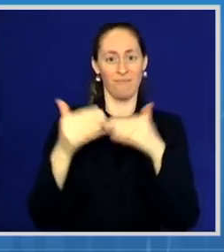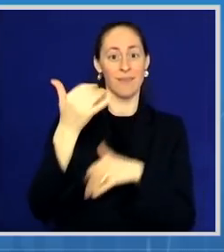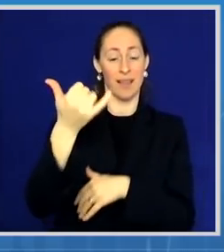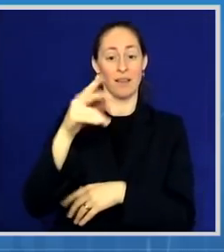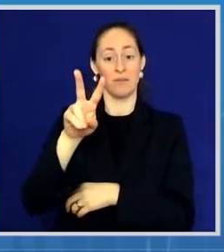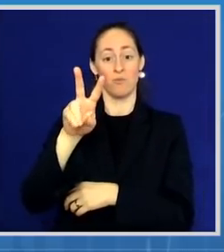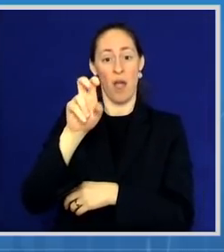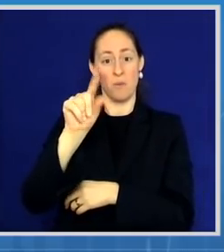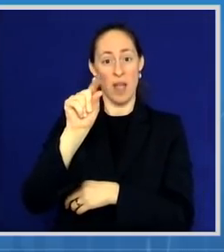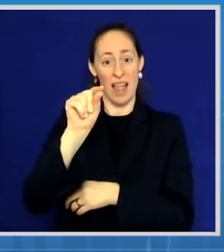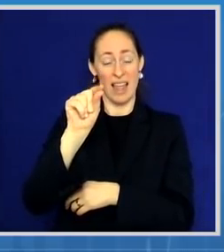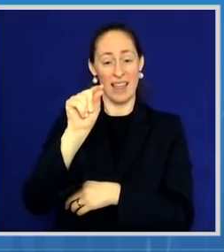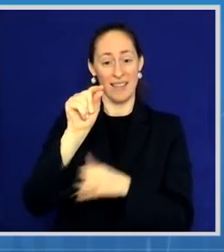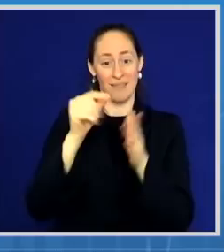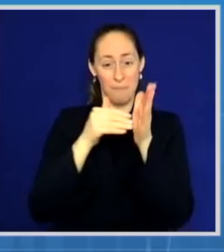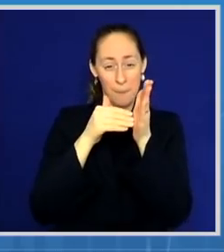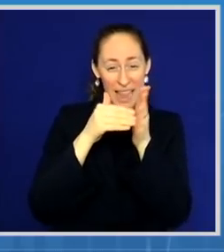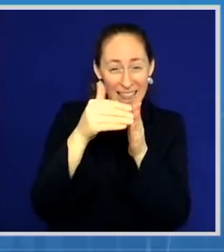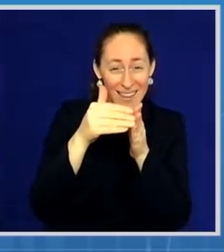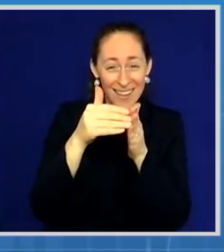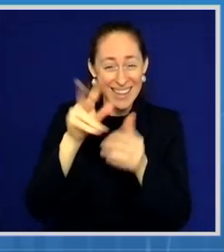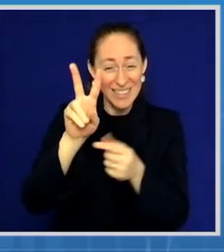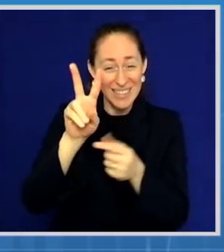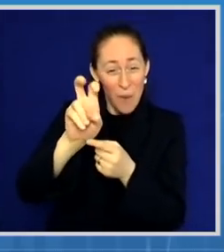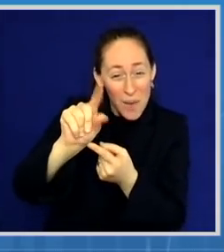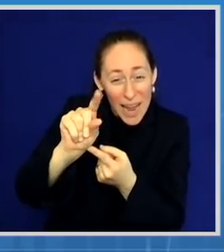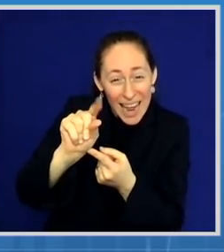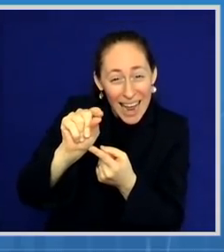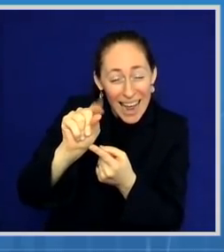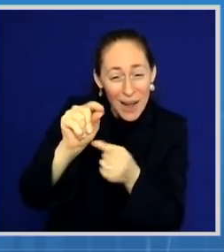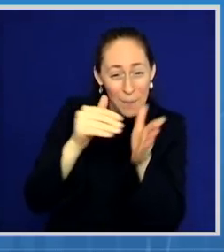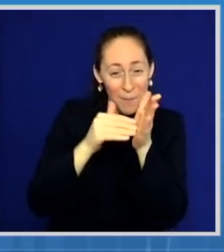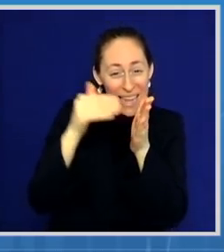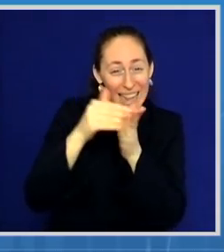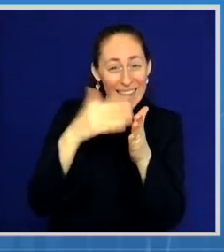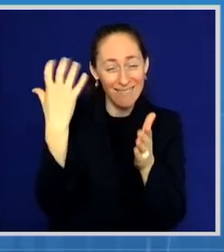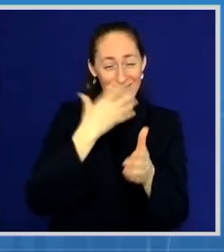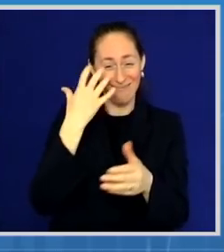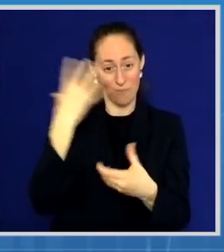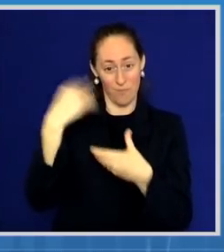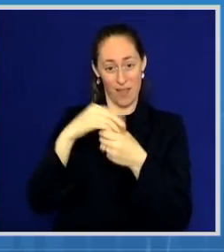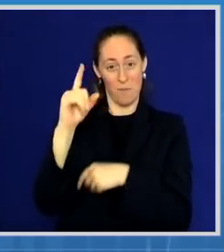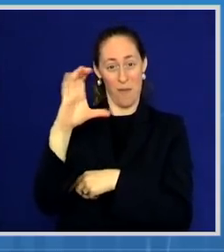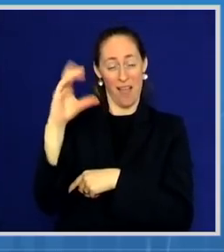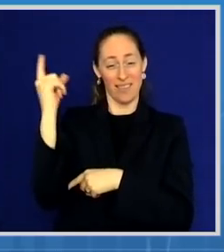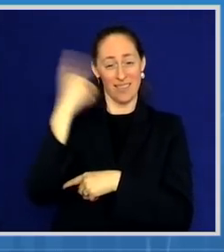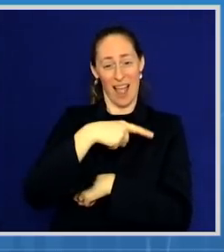220 million shots in 100 days. That's a level of vaccinations